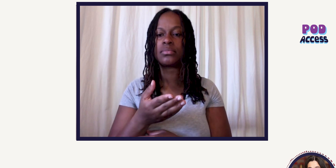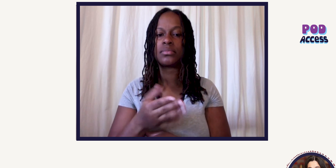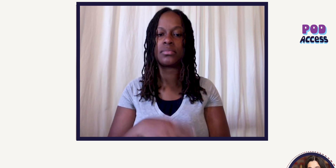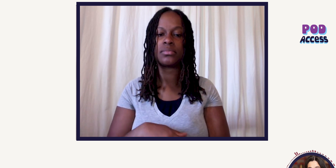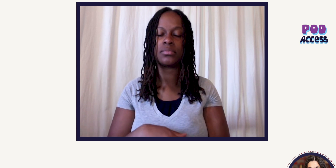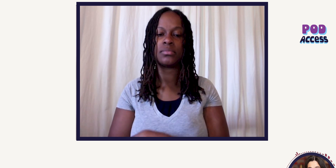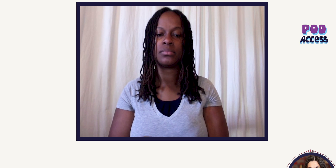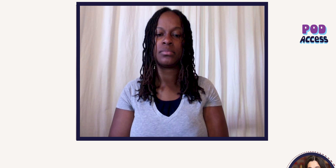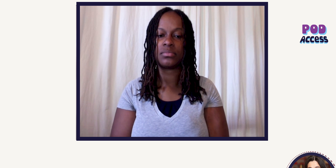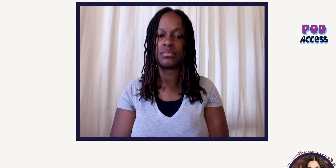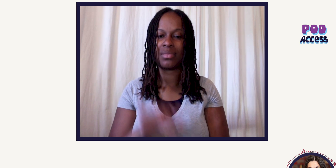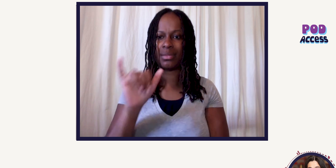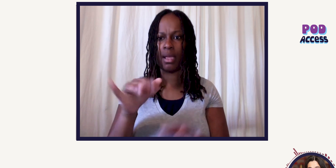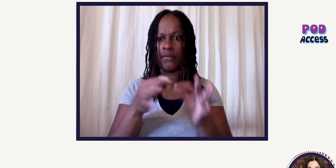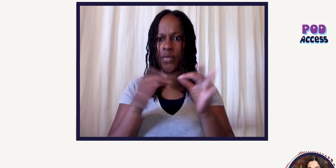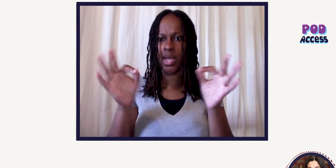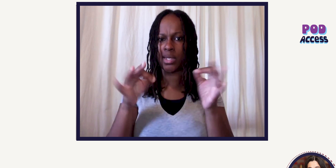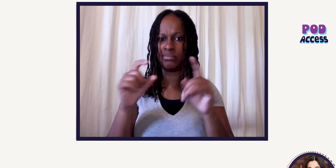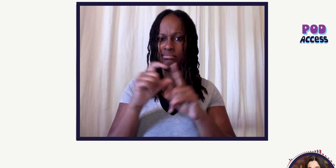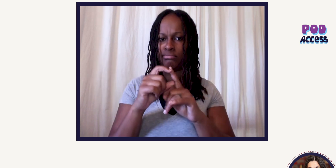that phrase be, is another way to prompt that question.